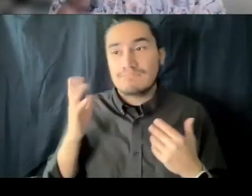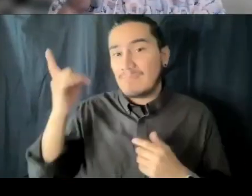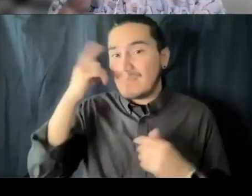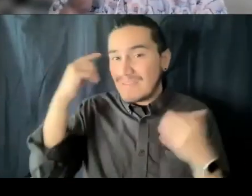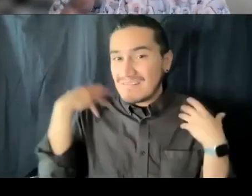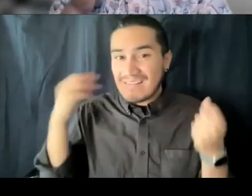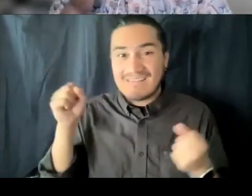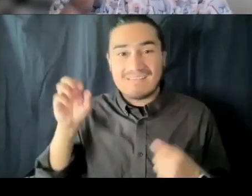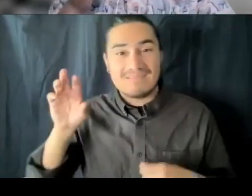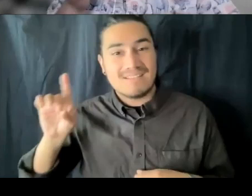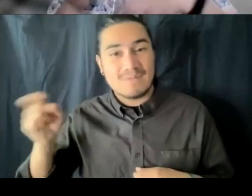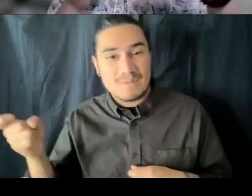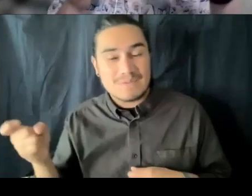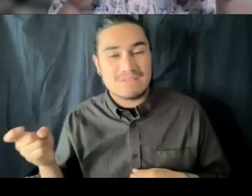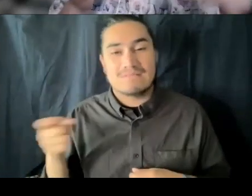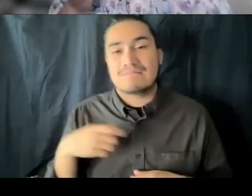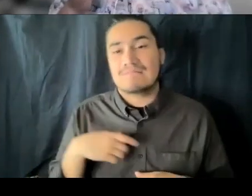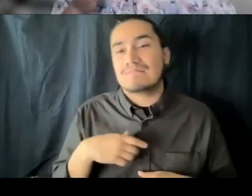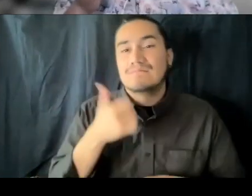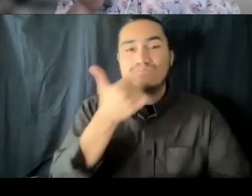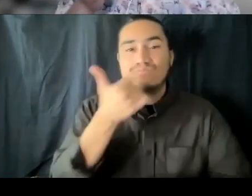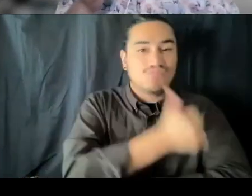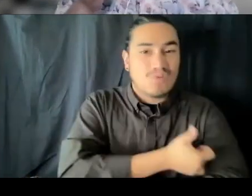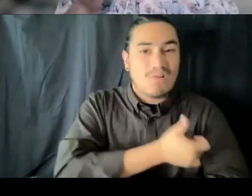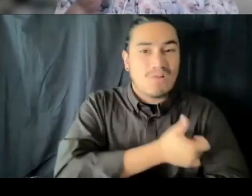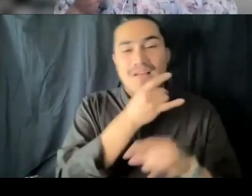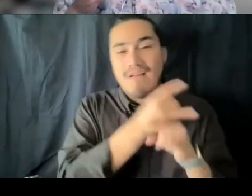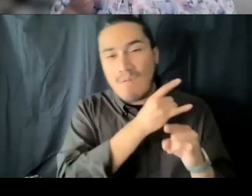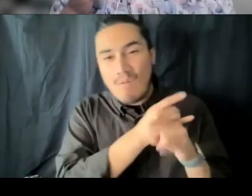to substance use, to physical health and wellbeing?